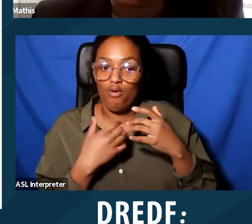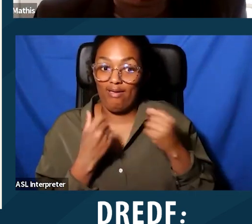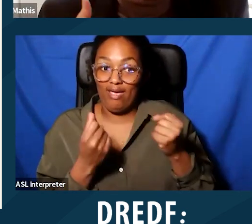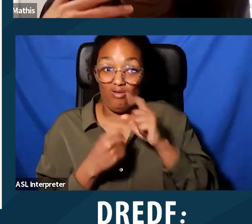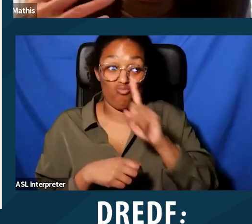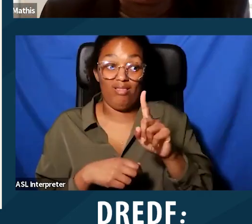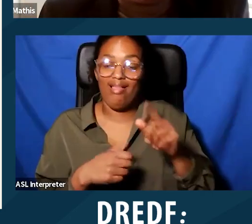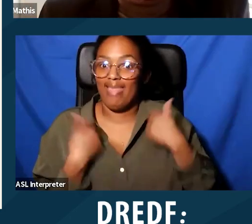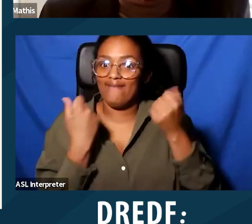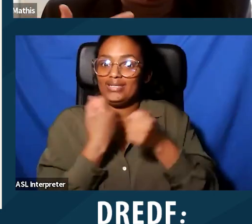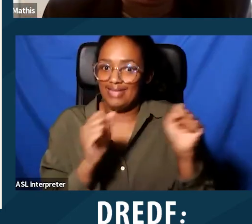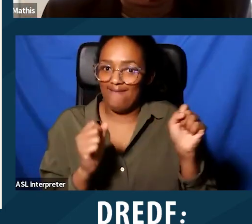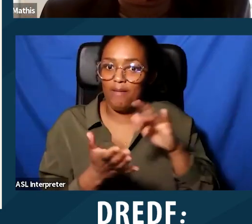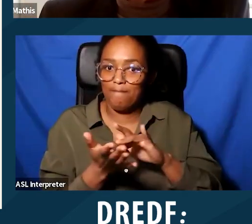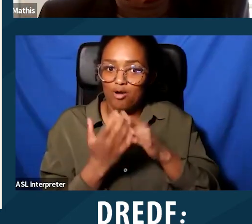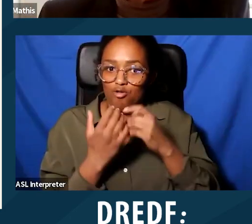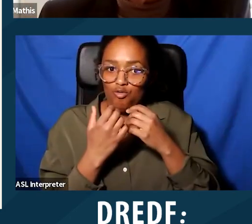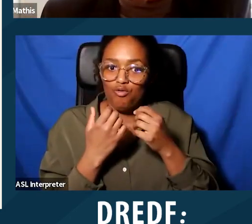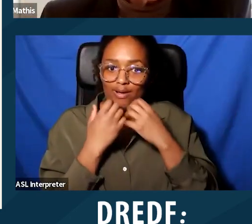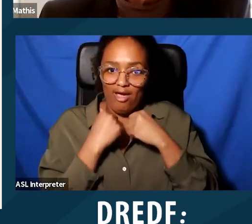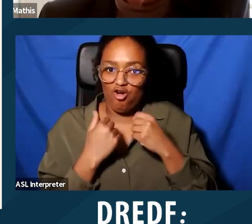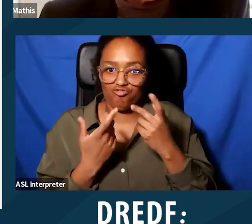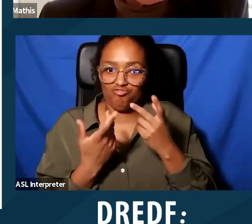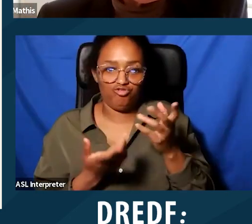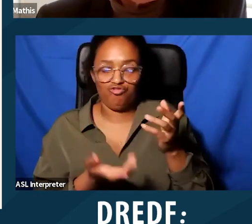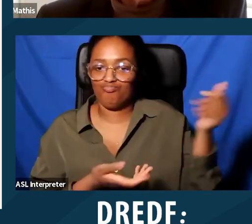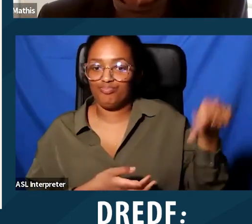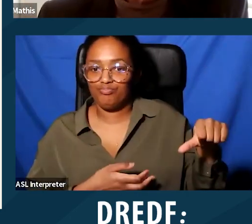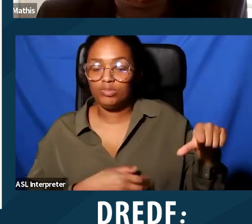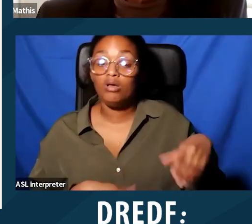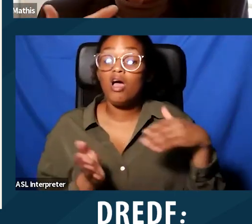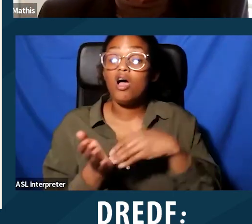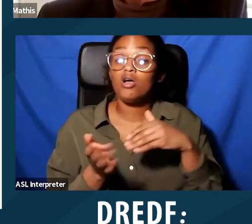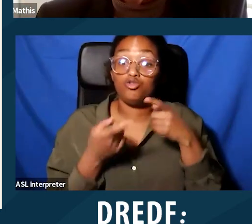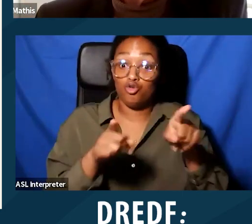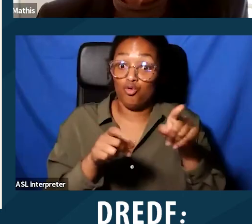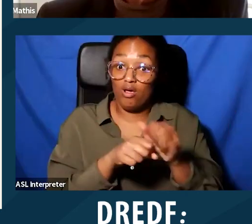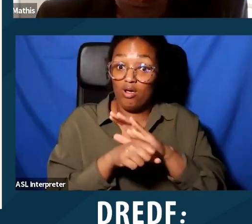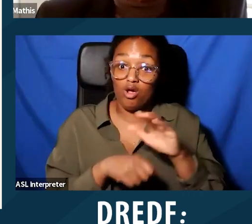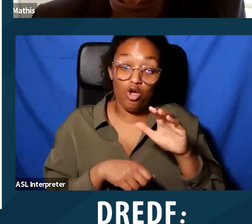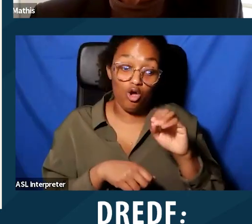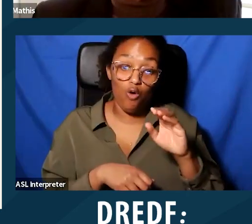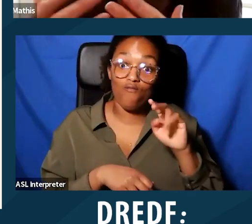significant disabilities was denied medical care, life‑saving medical care during COVID,